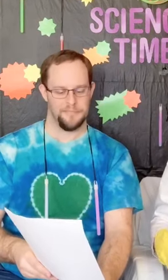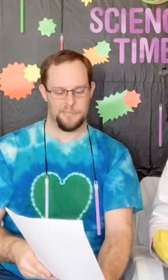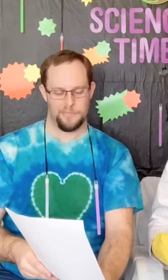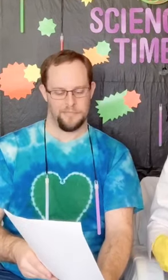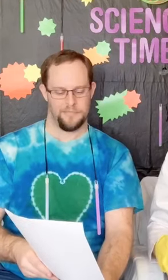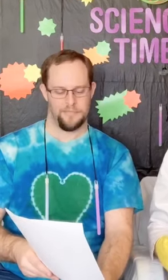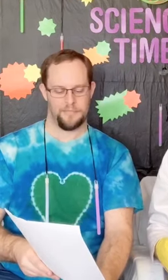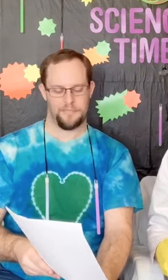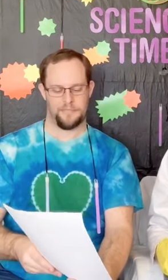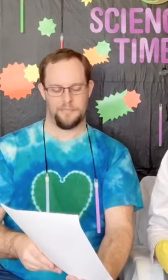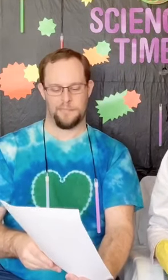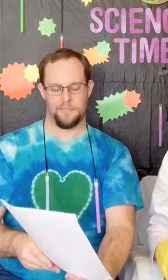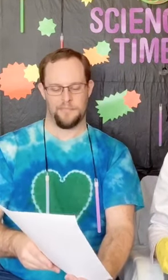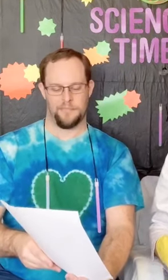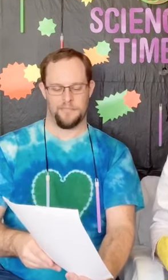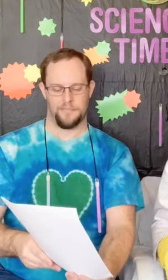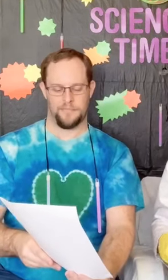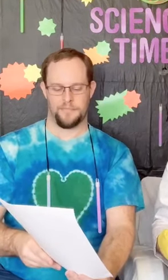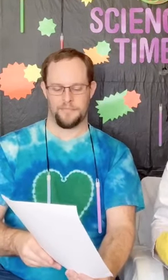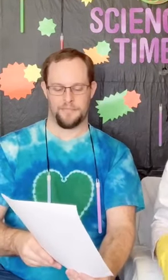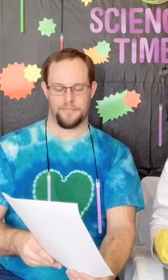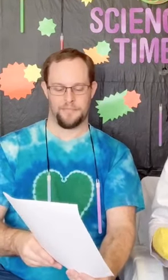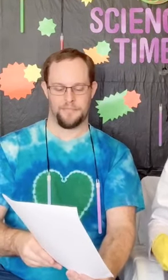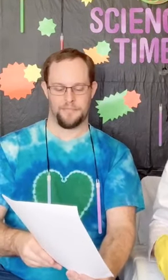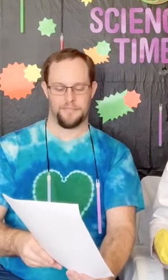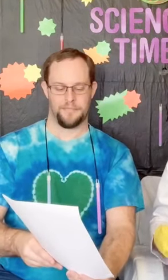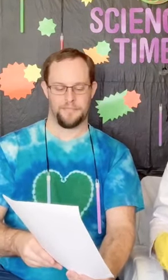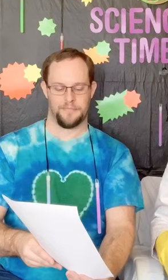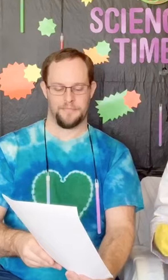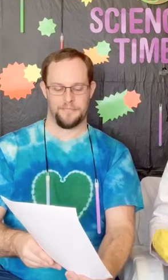Now Bill, he needed milk and eggs. so he walked into a store.